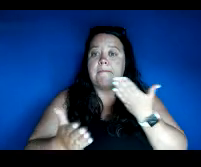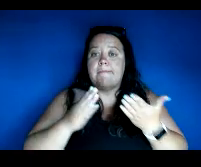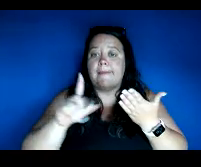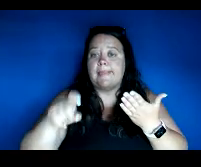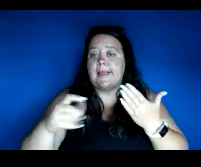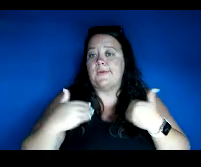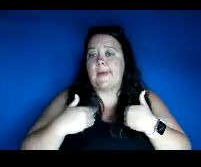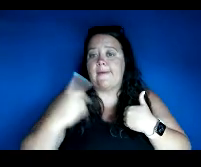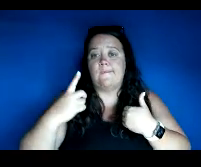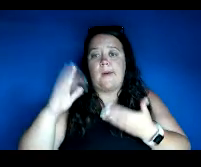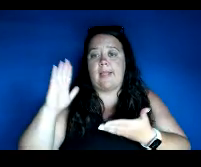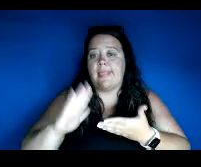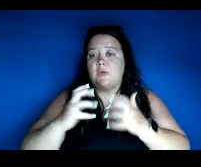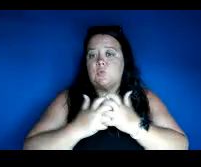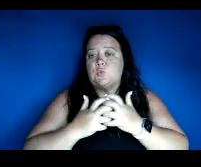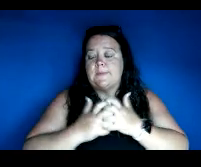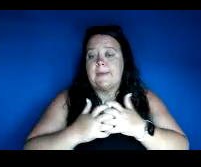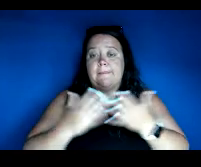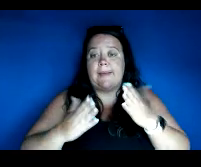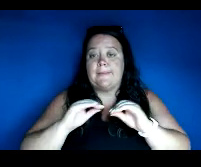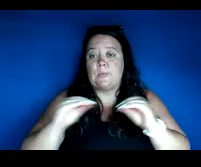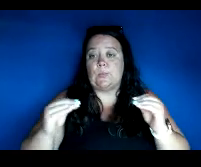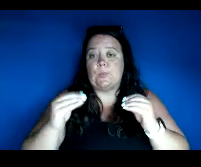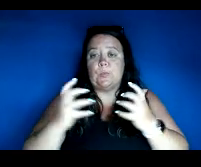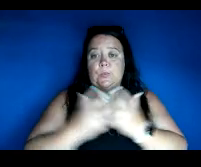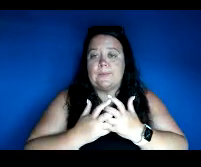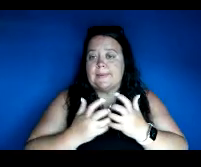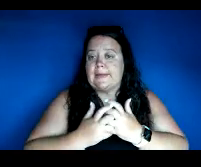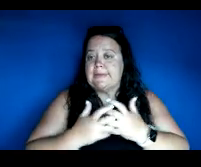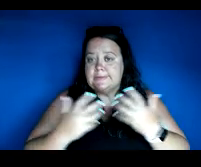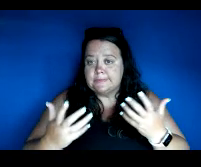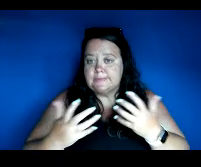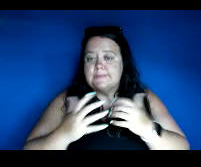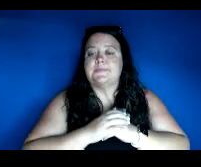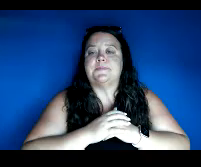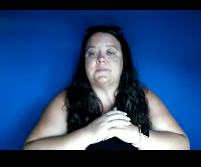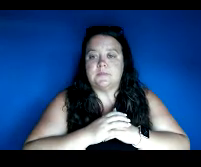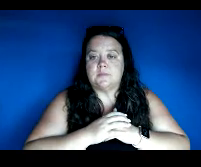one less roommate, maybe they need to have no roommates. So I think there there are a lot of different things,